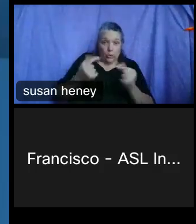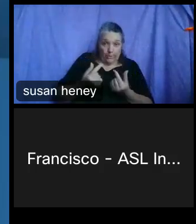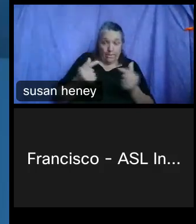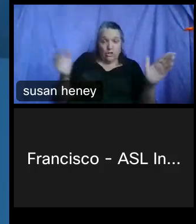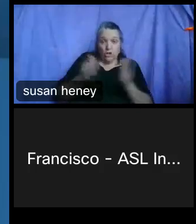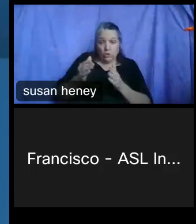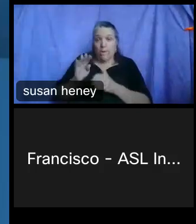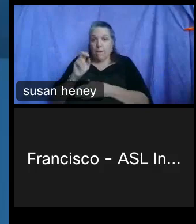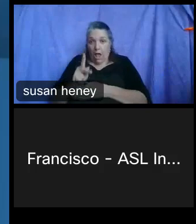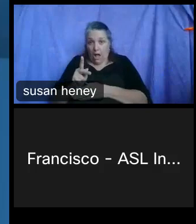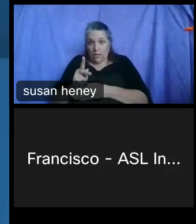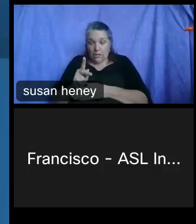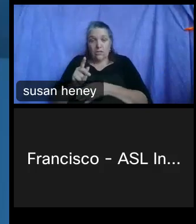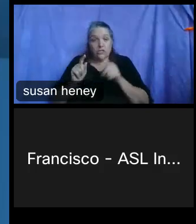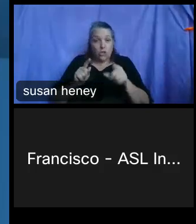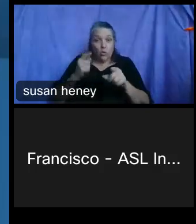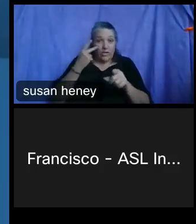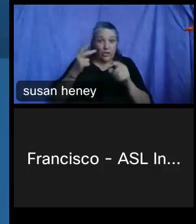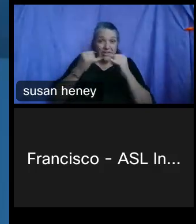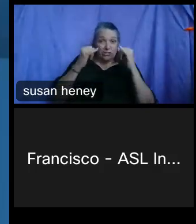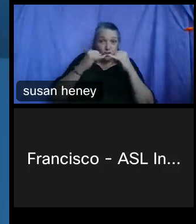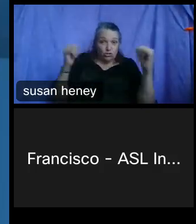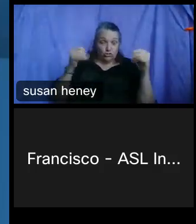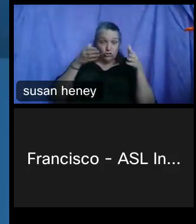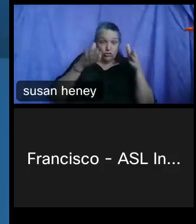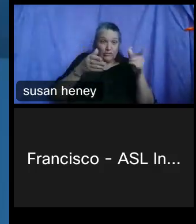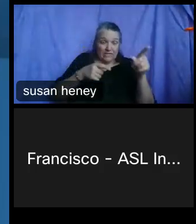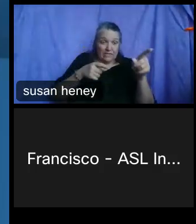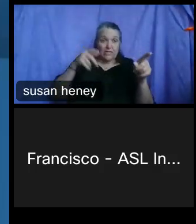it started with the state of Pennsylvania, and then expand the addresses in Philadelphia County,